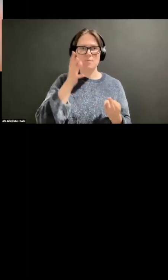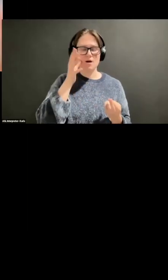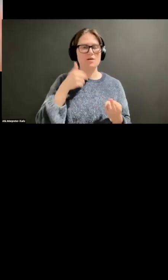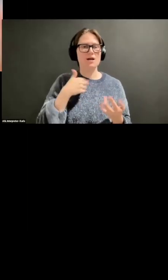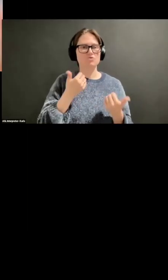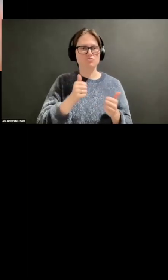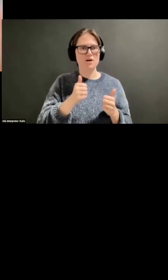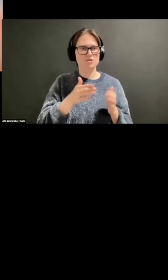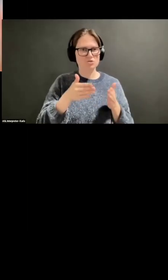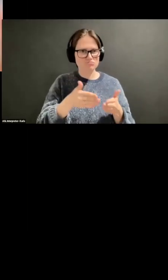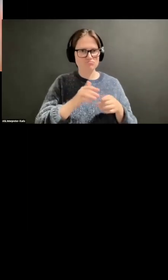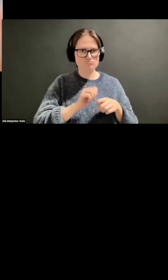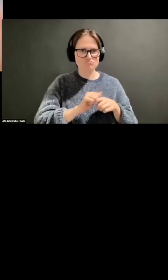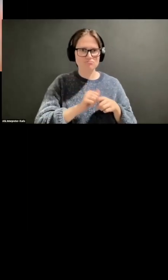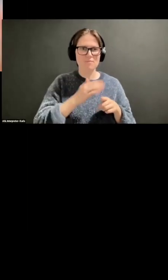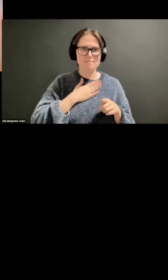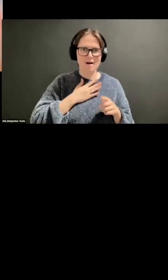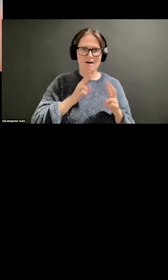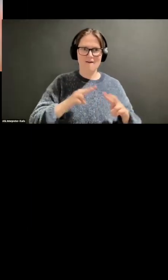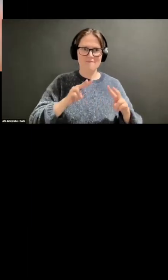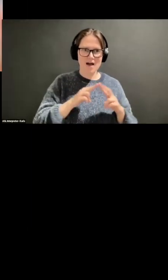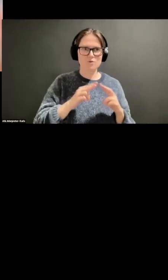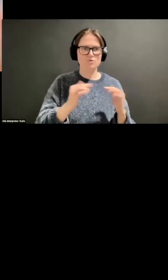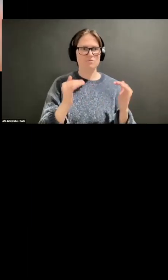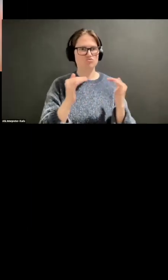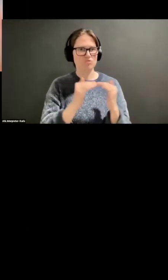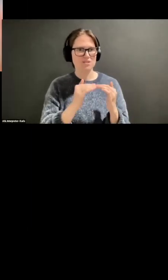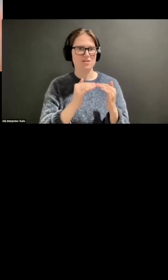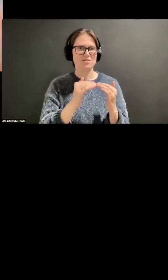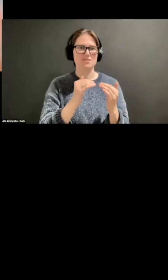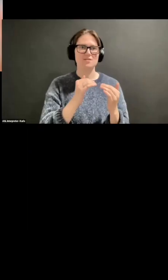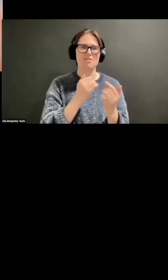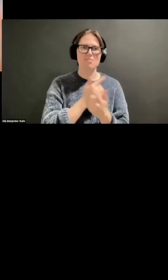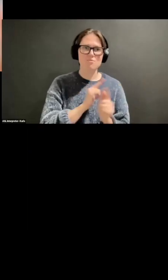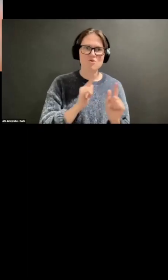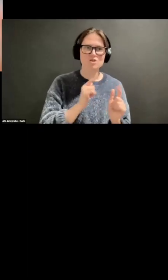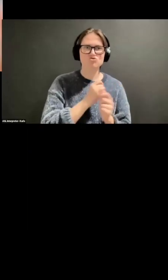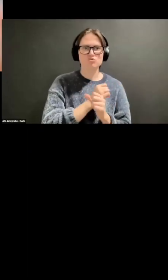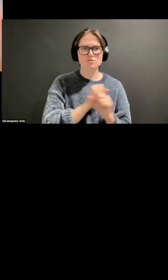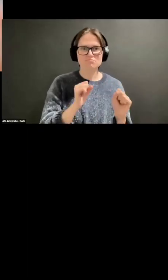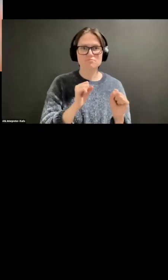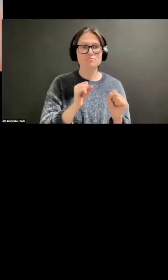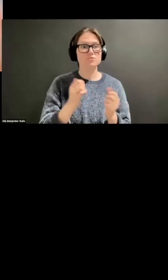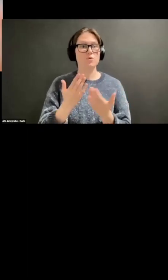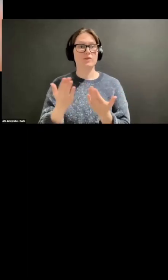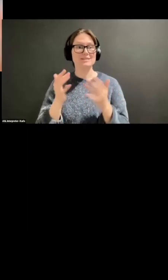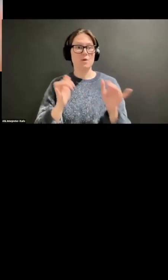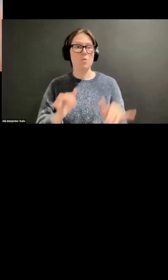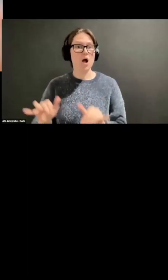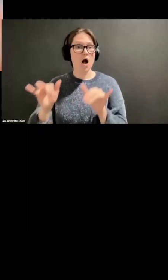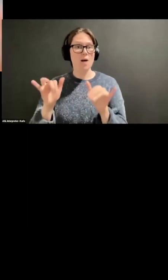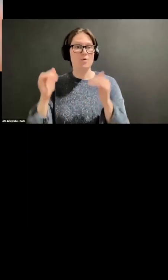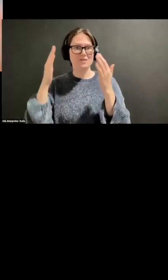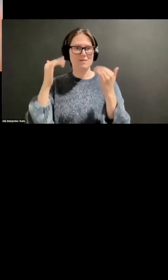So there were things that were common or expected that I just didn't do because I was living my